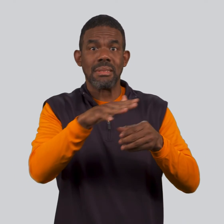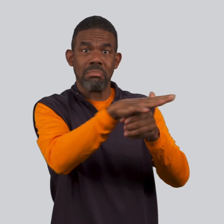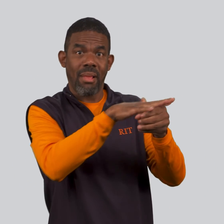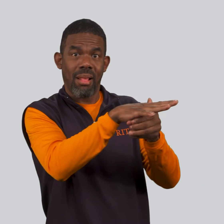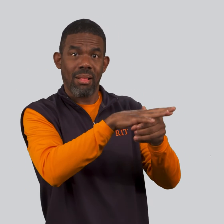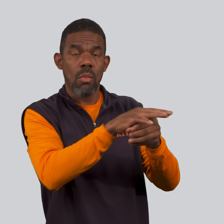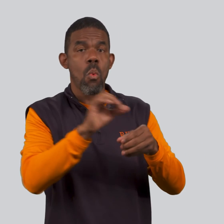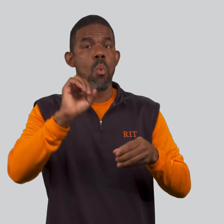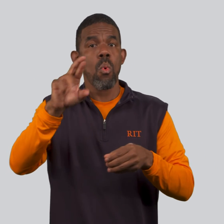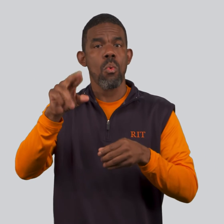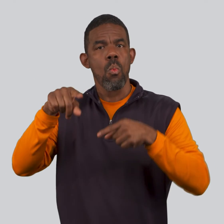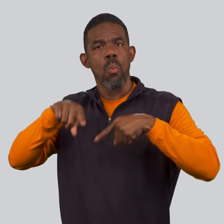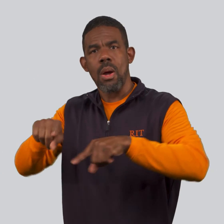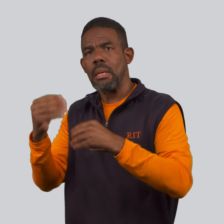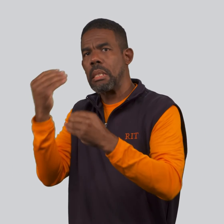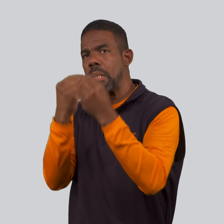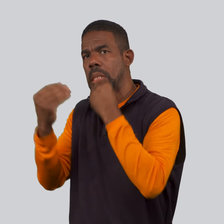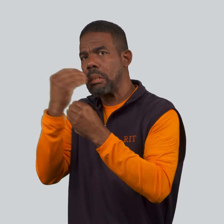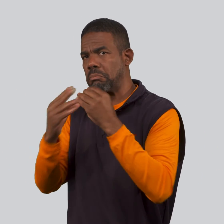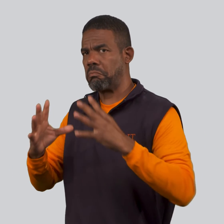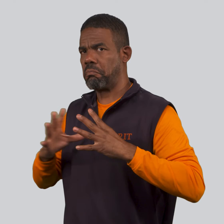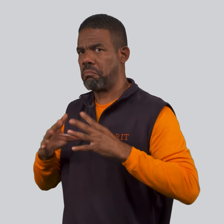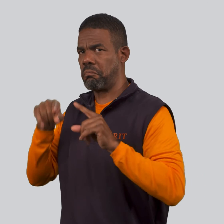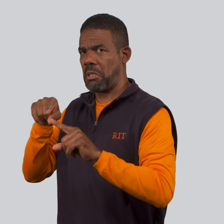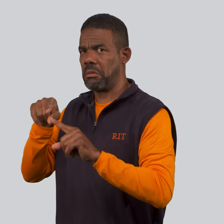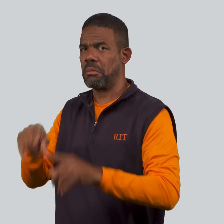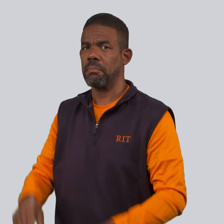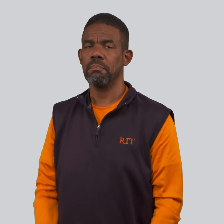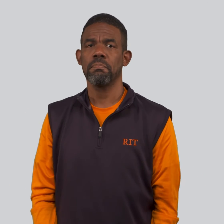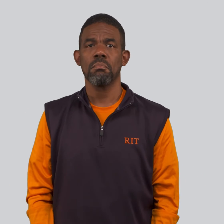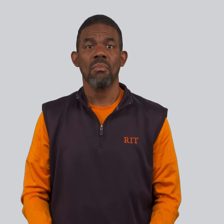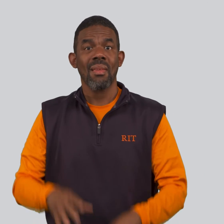or while eating.